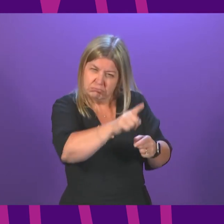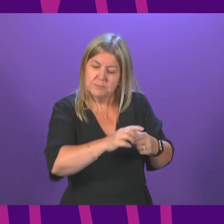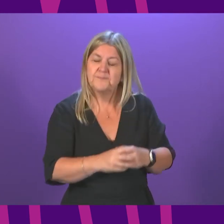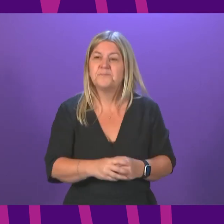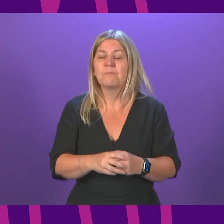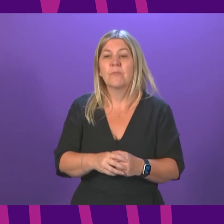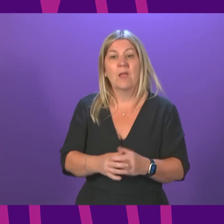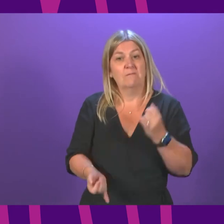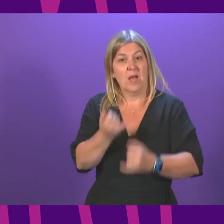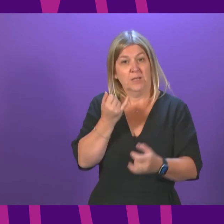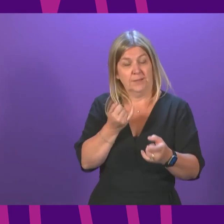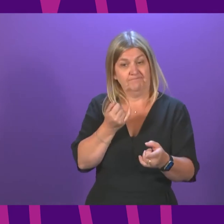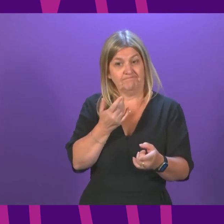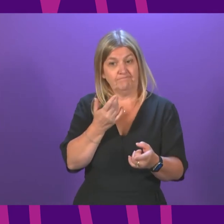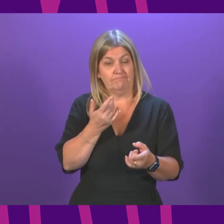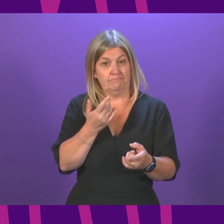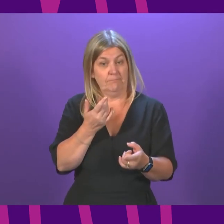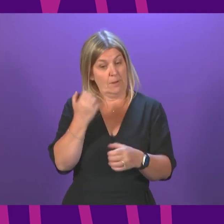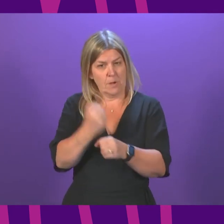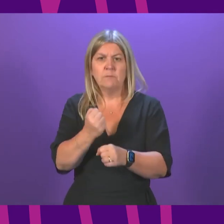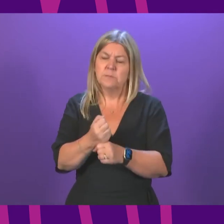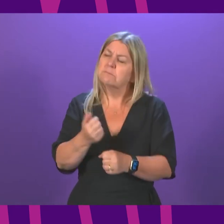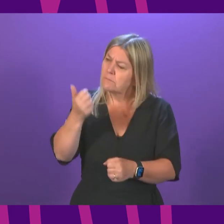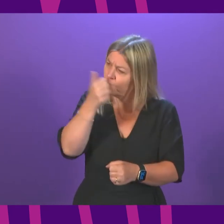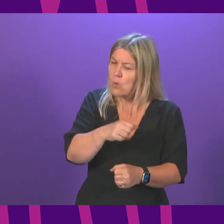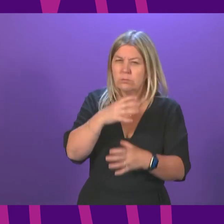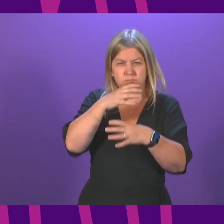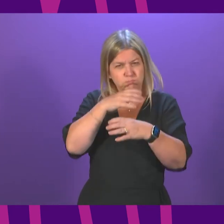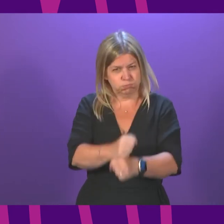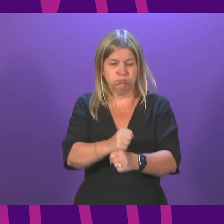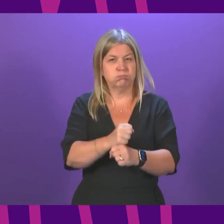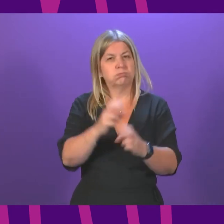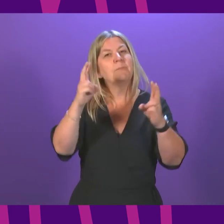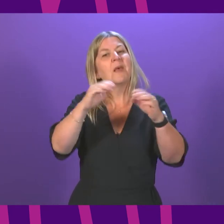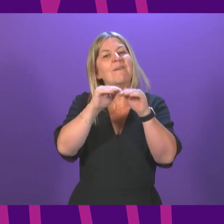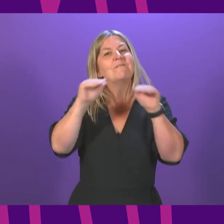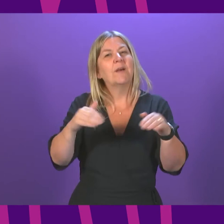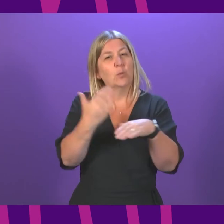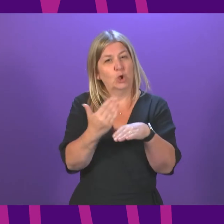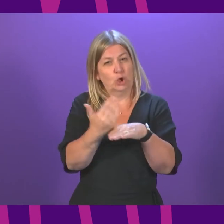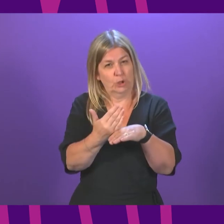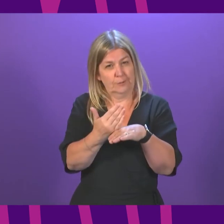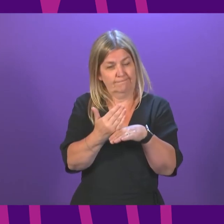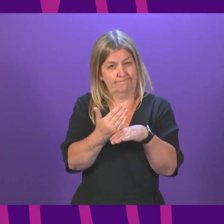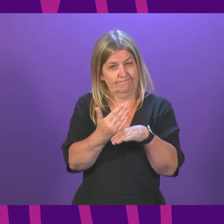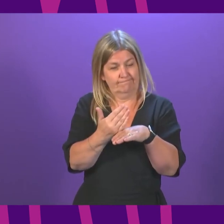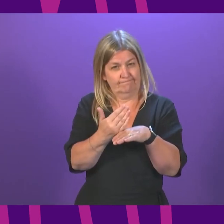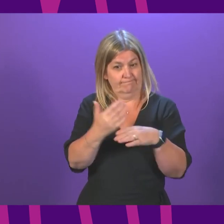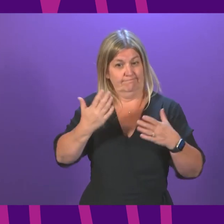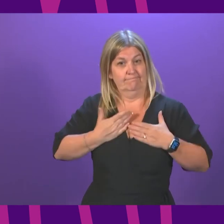The Government is entirely committed to the fair work agenda. I was involved in an extensive